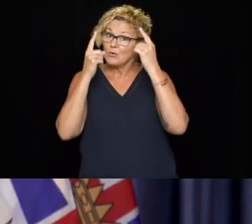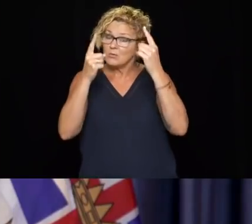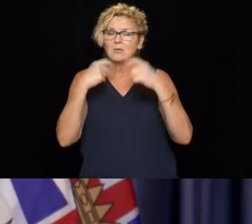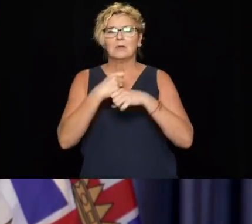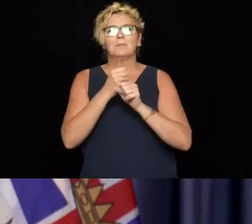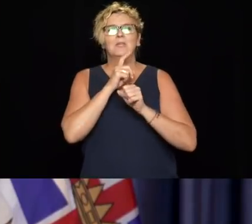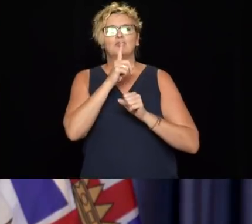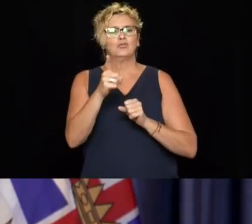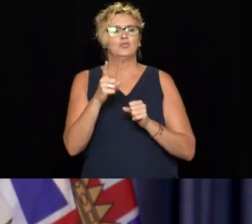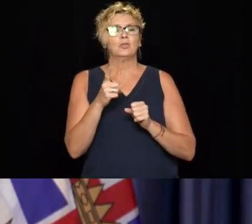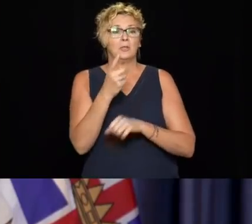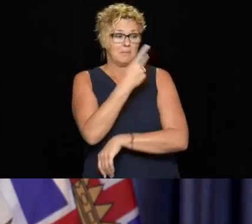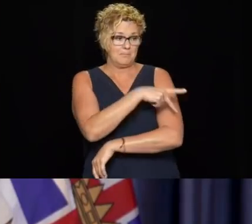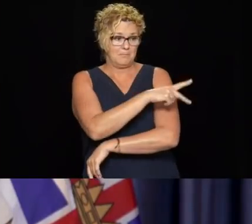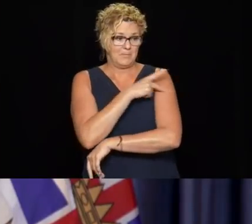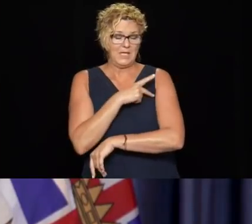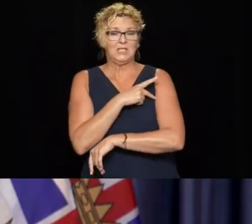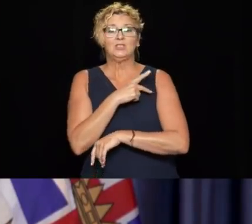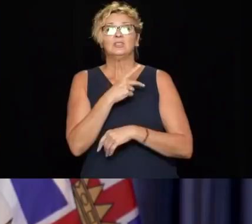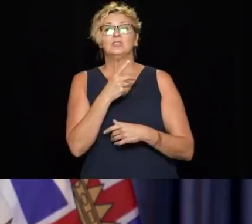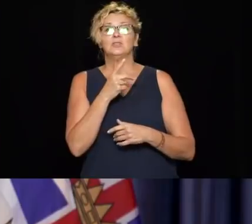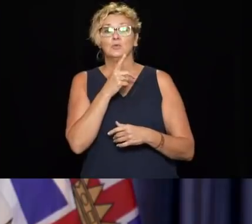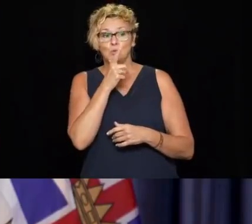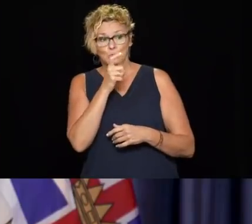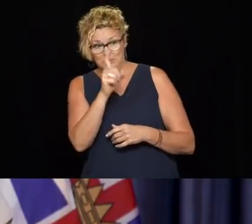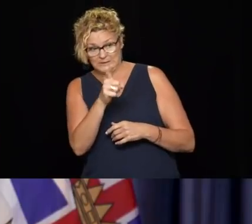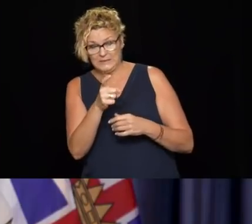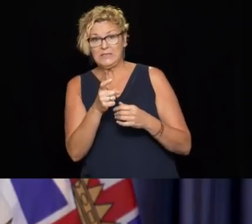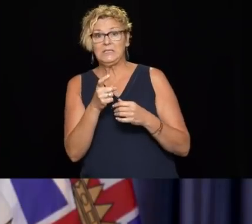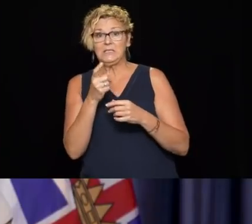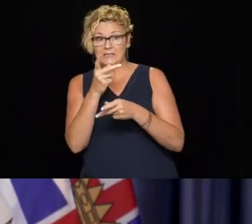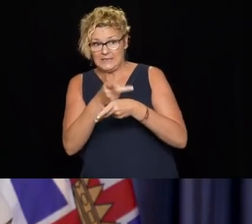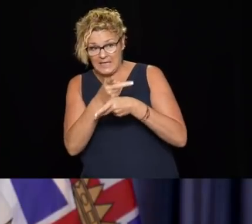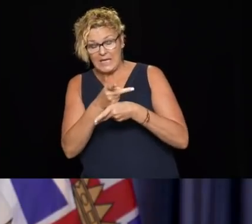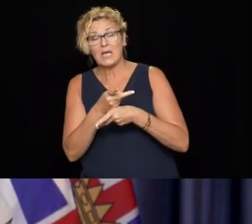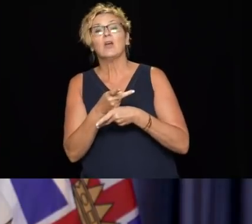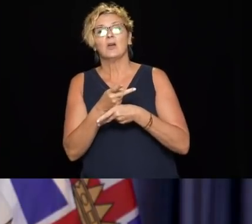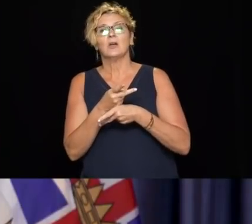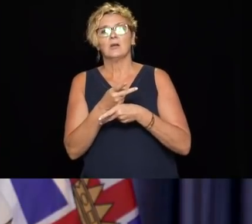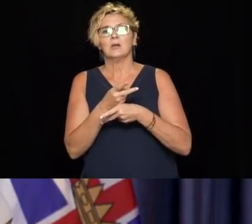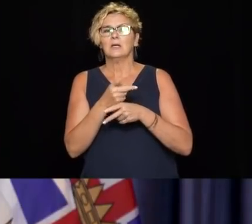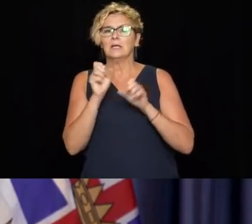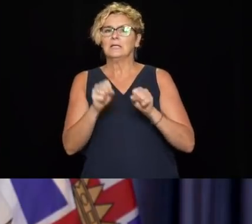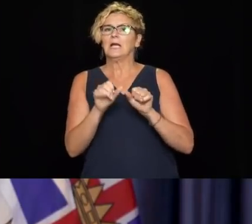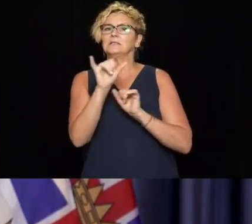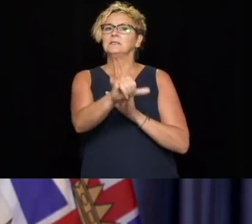populations. I want to talk a little bit about before I pass the microphone on to Dr.